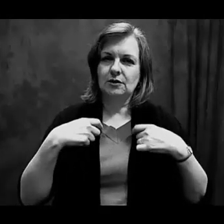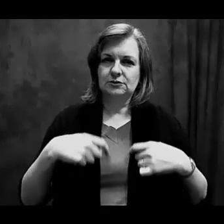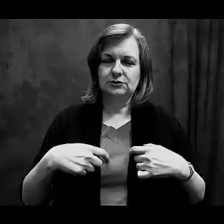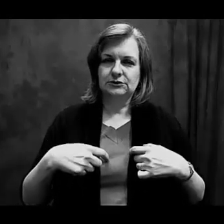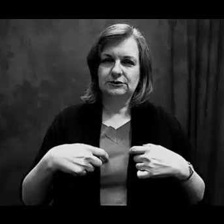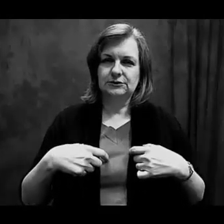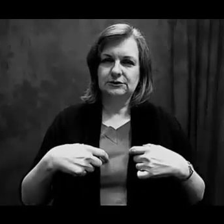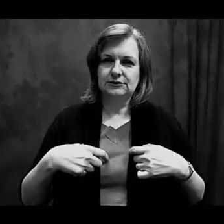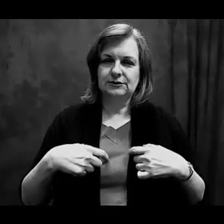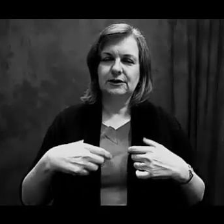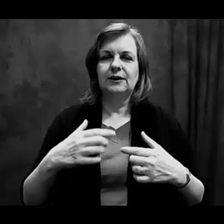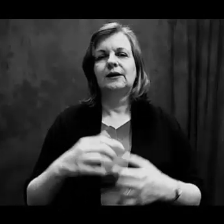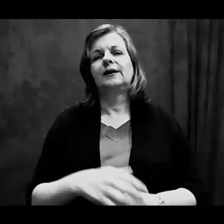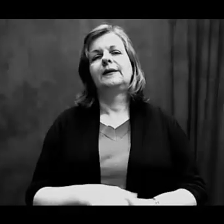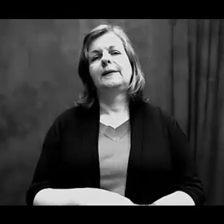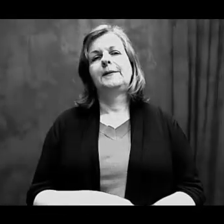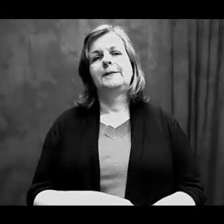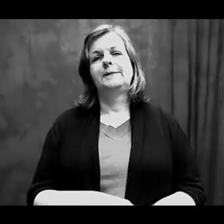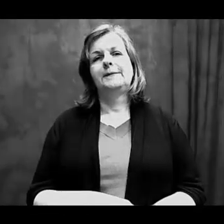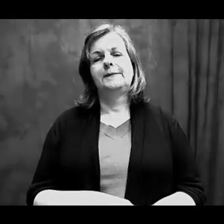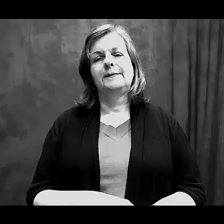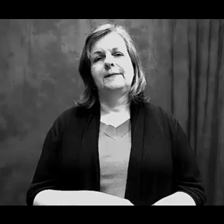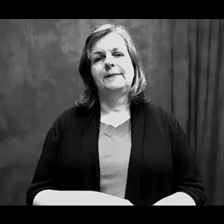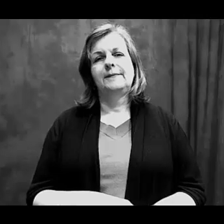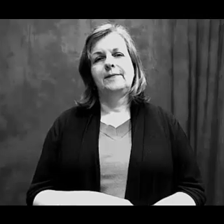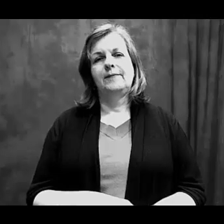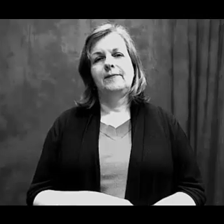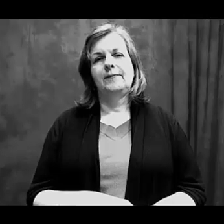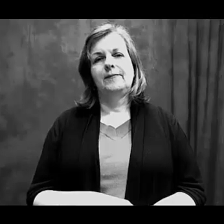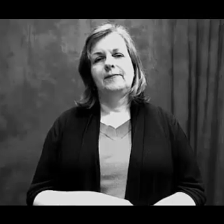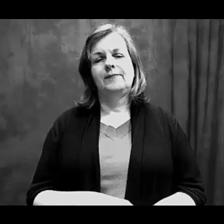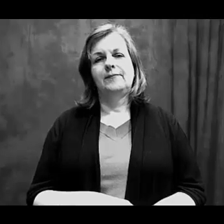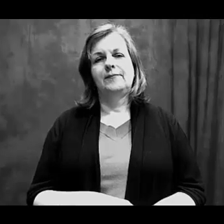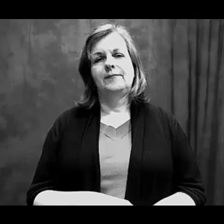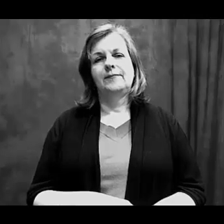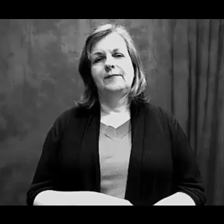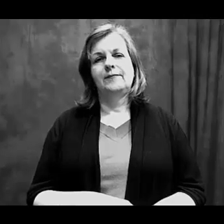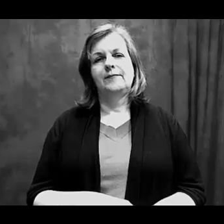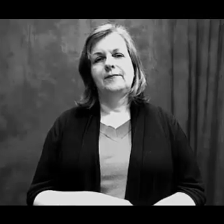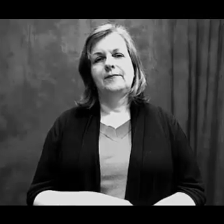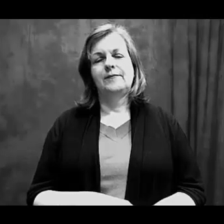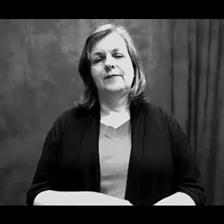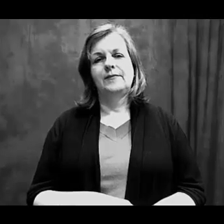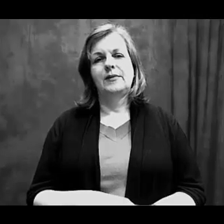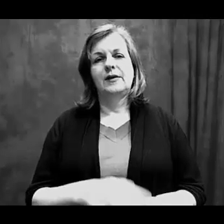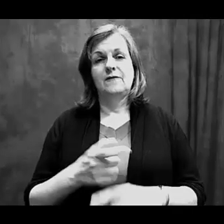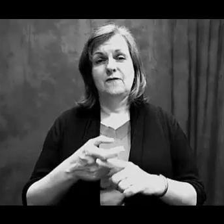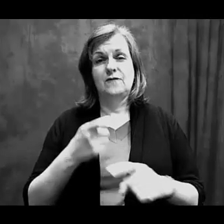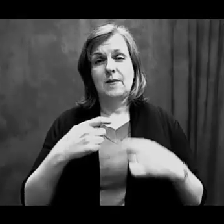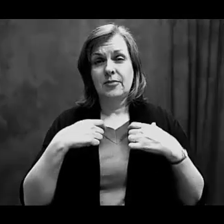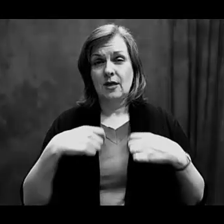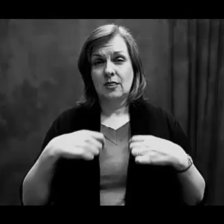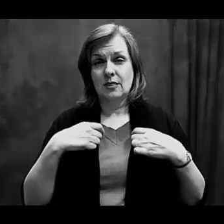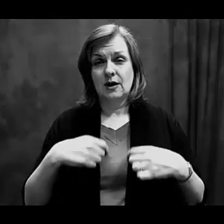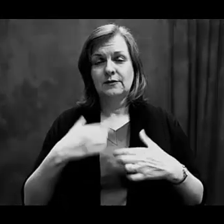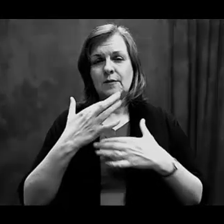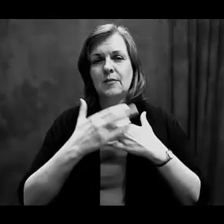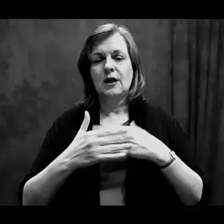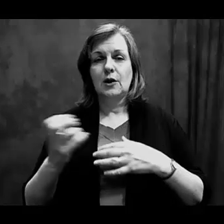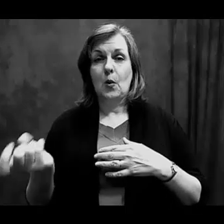it's actually pumping blood out to my lungs which surround my heart